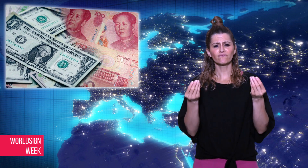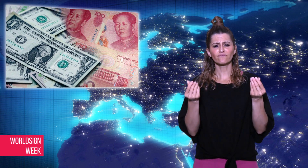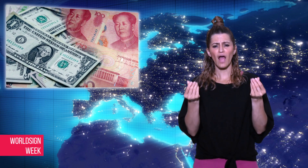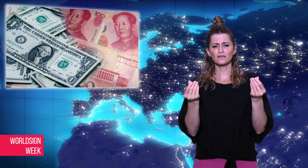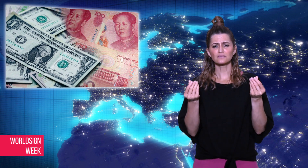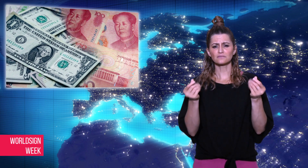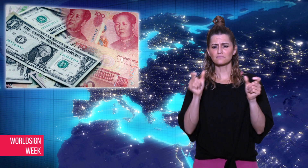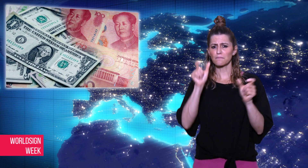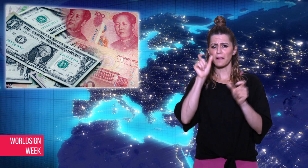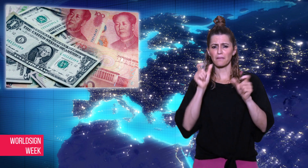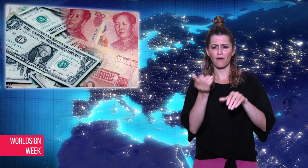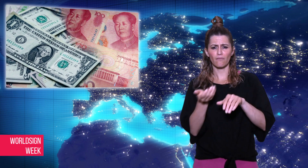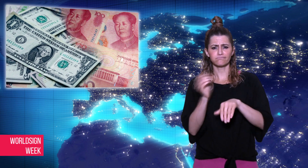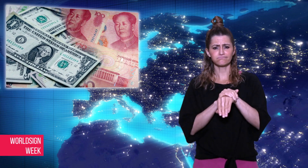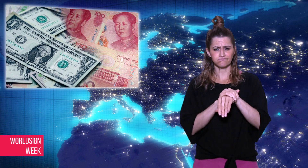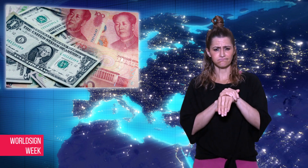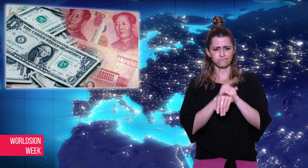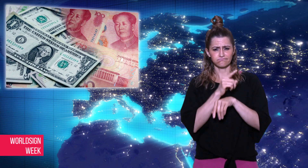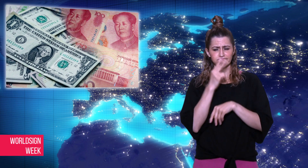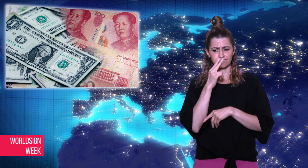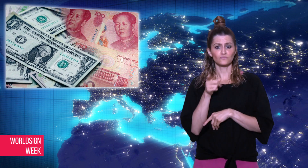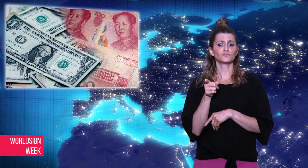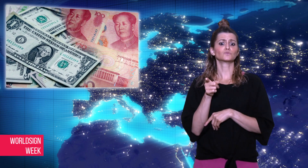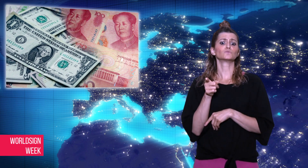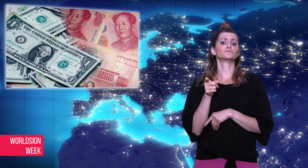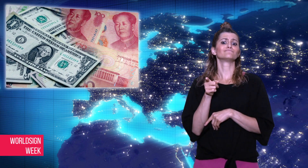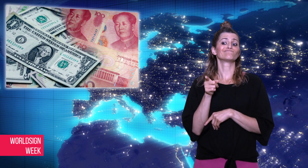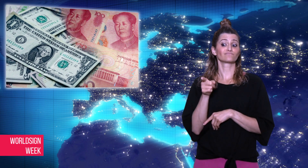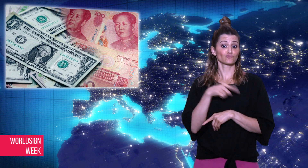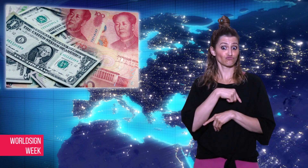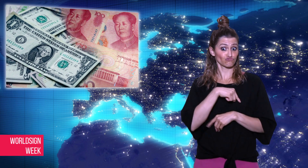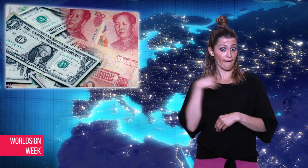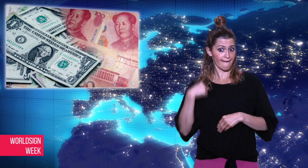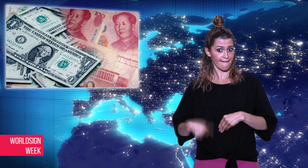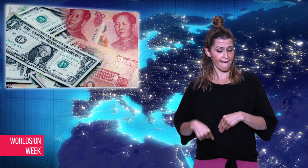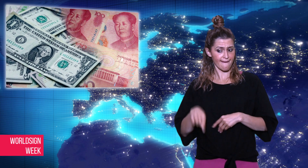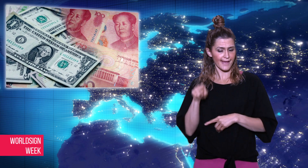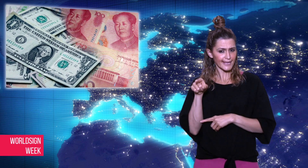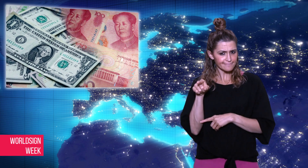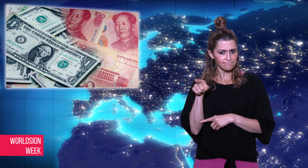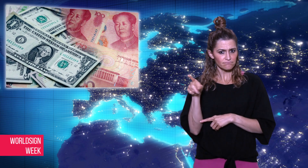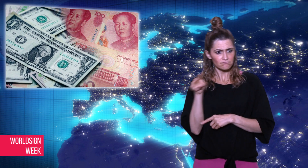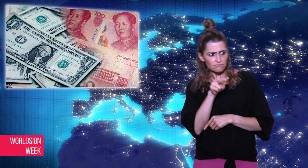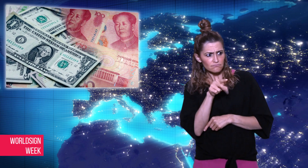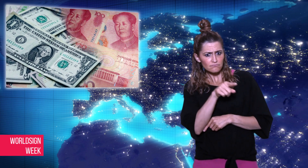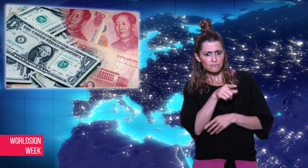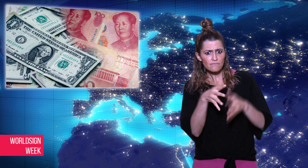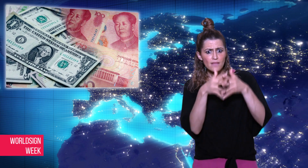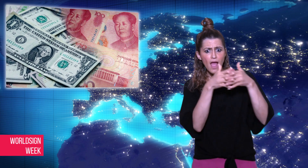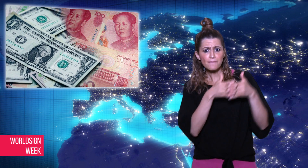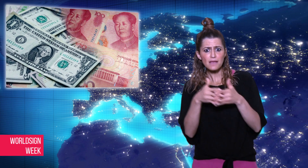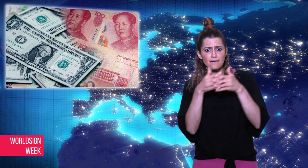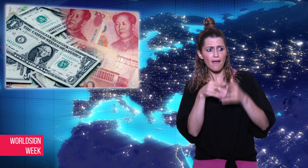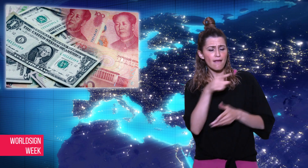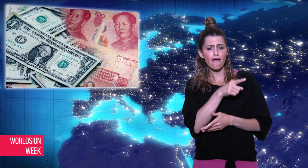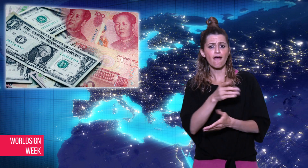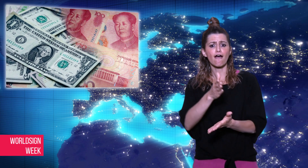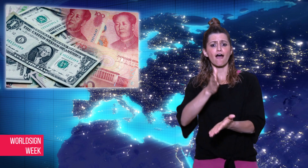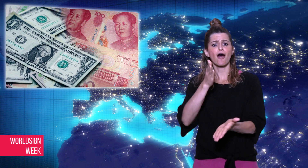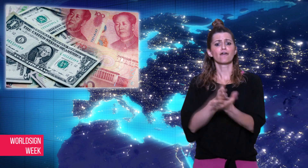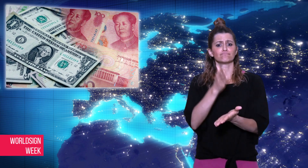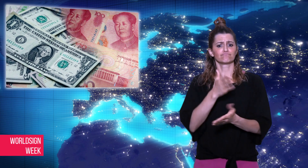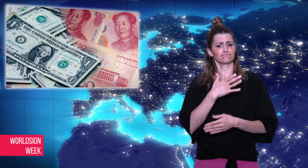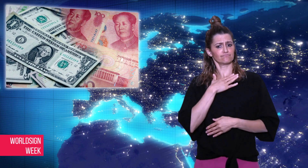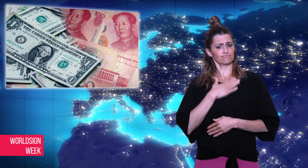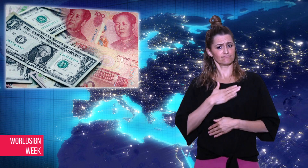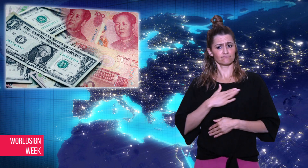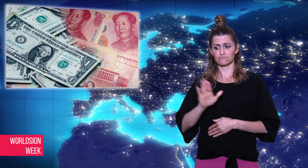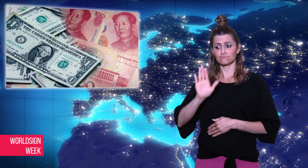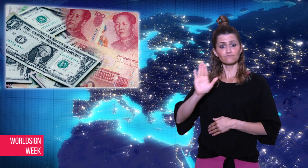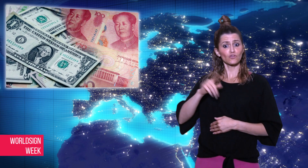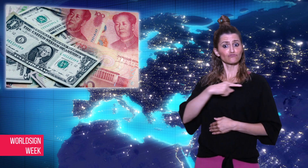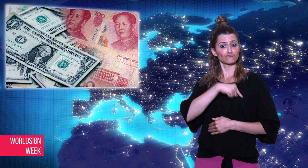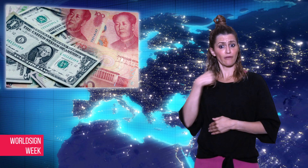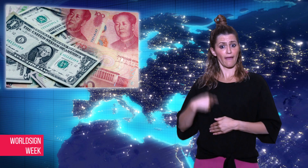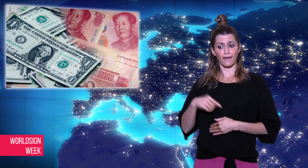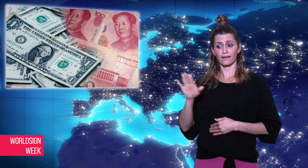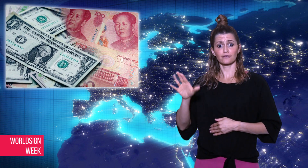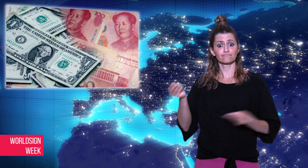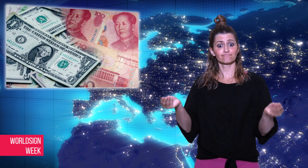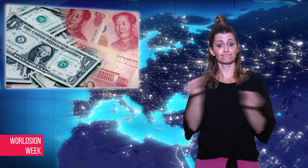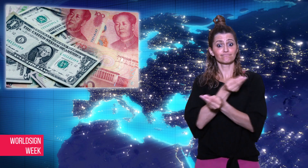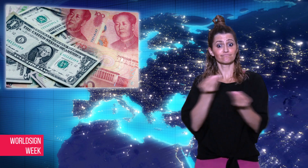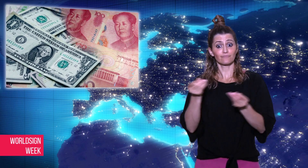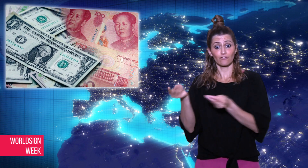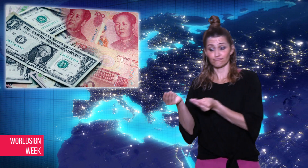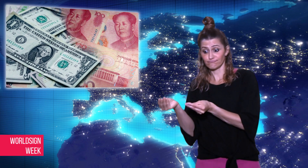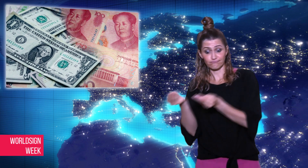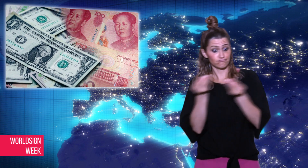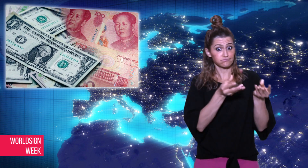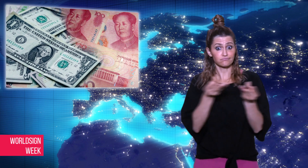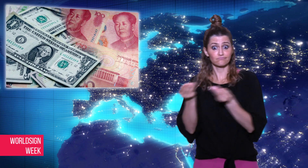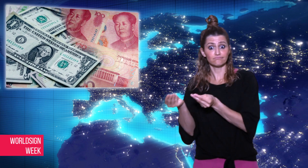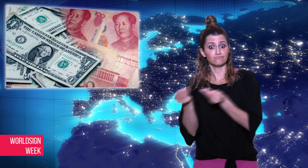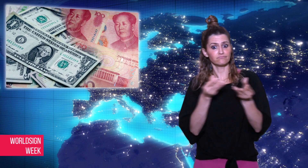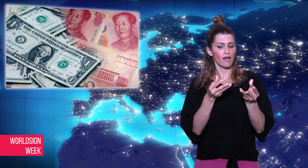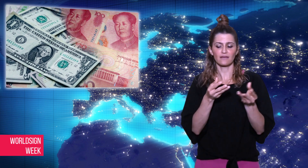Financial experts believe it is an act of retaliation